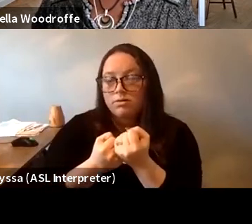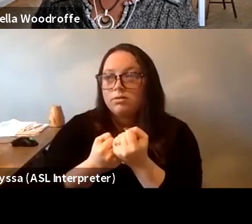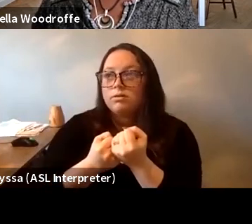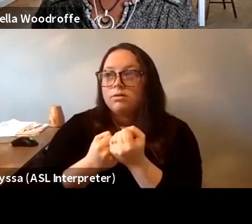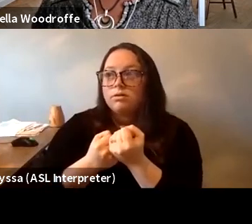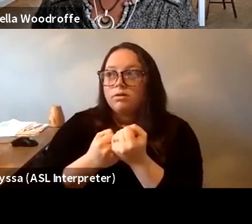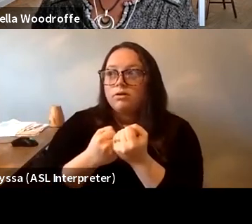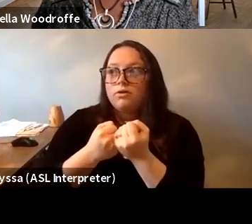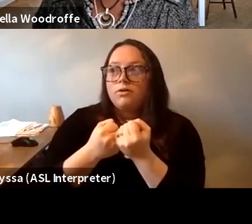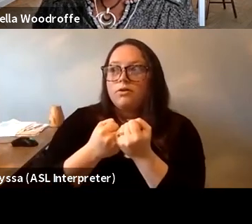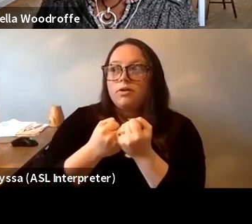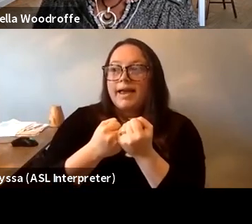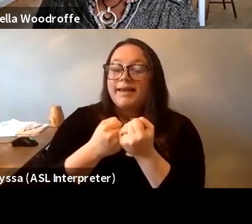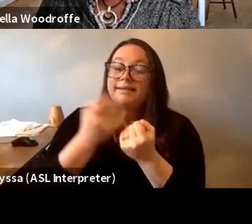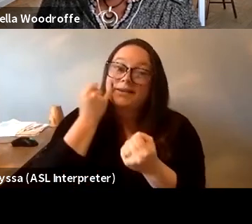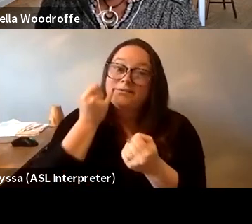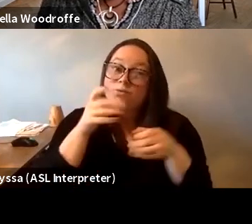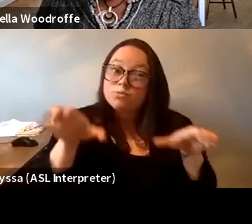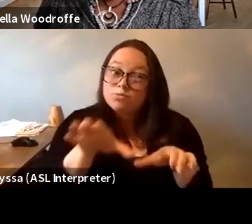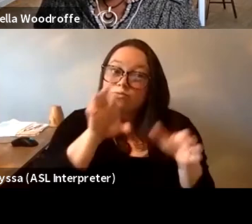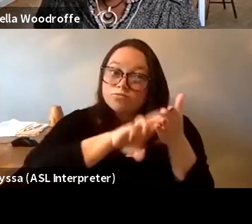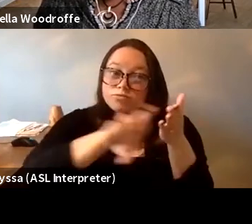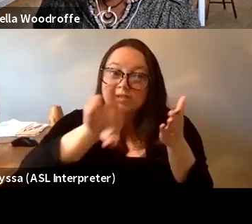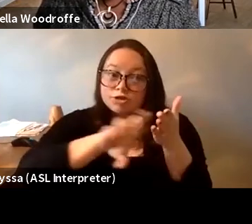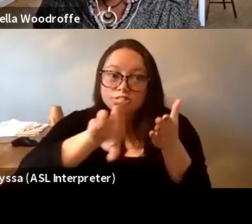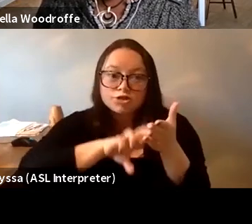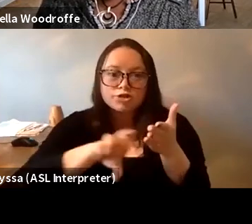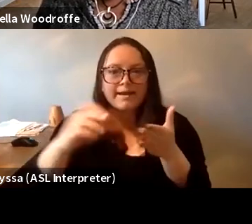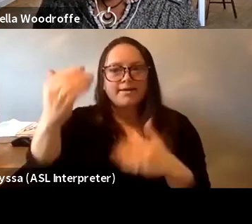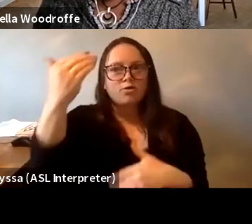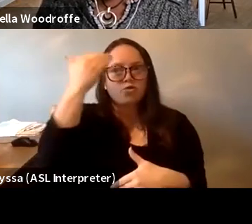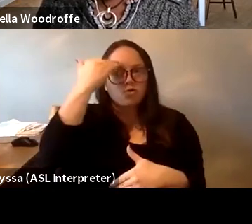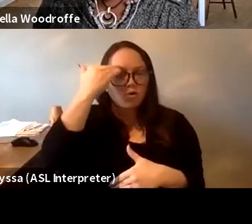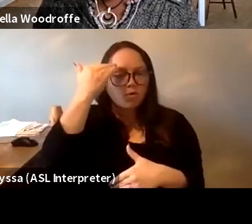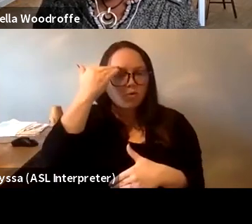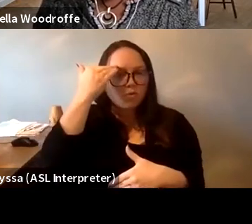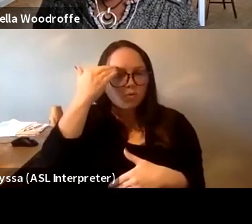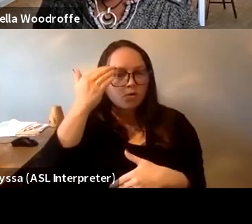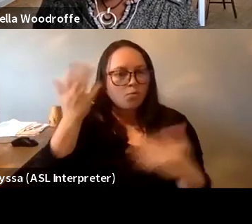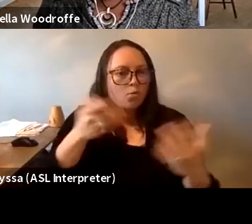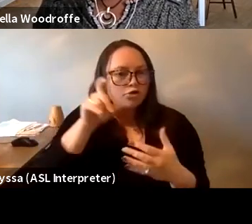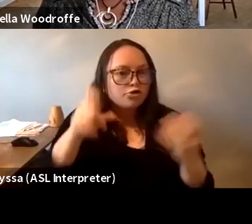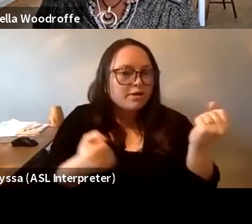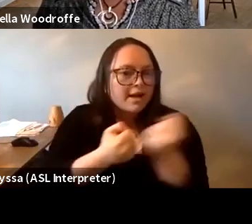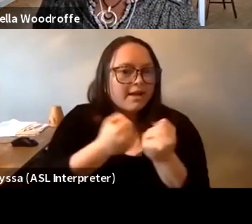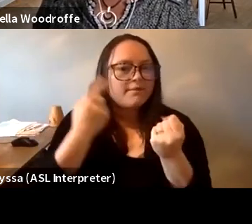research and know what you're looking at, and what you want to advocate for your child, it's all worth it.